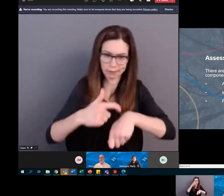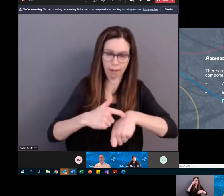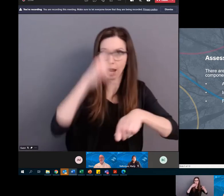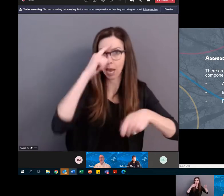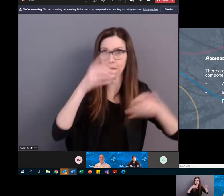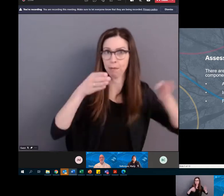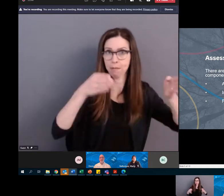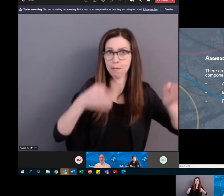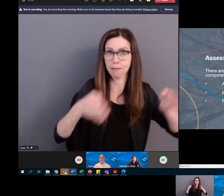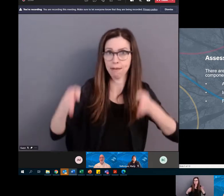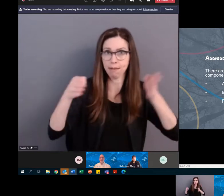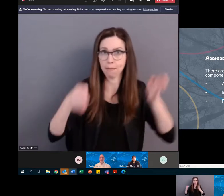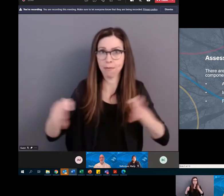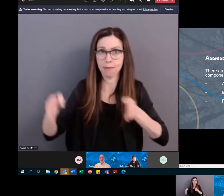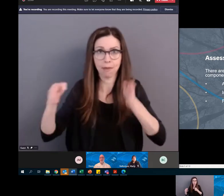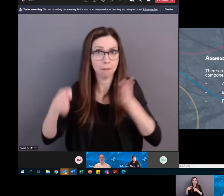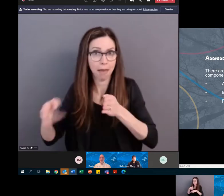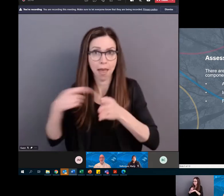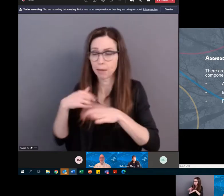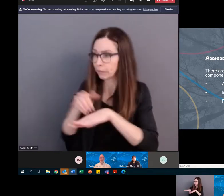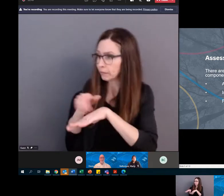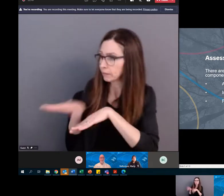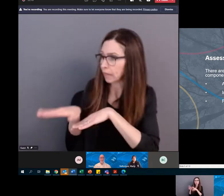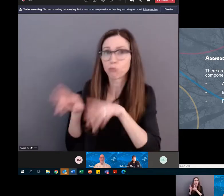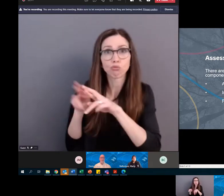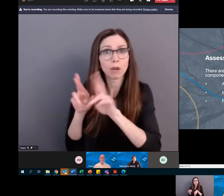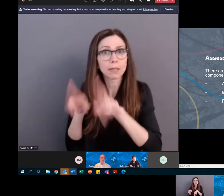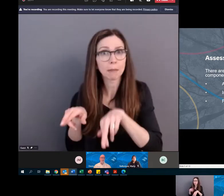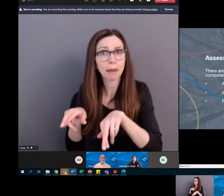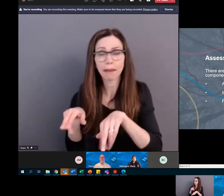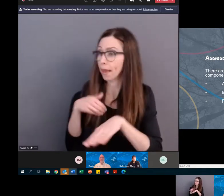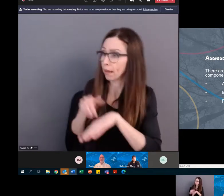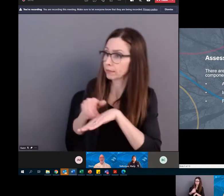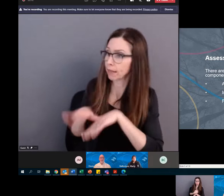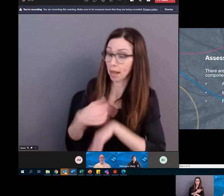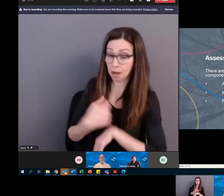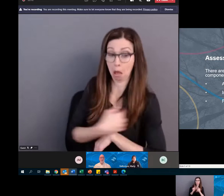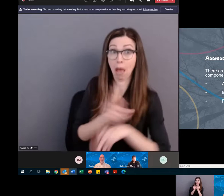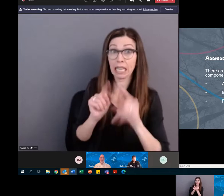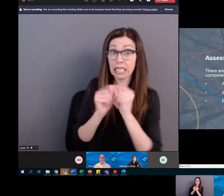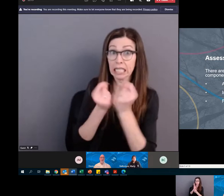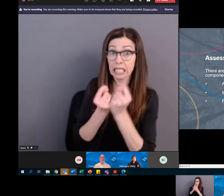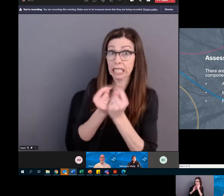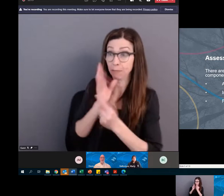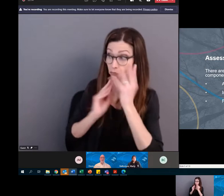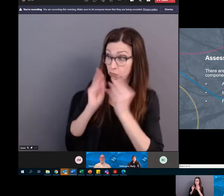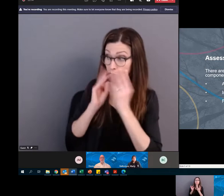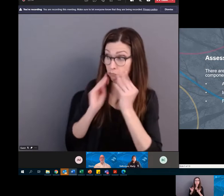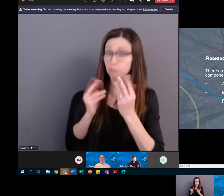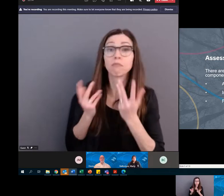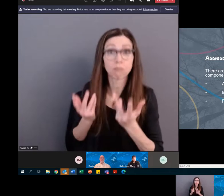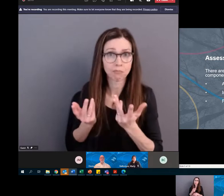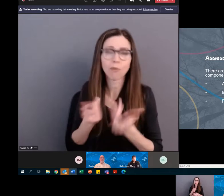Resumés or bios demonstrating you and your team's experience,